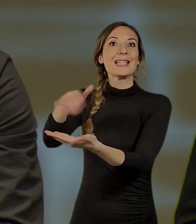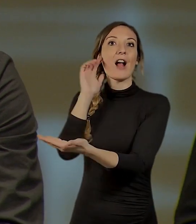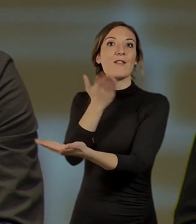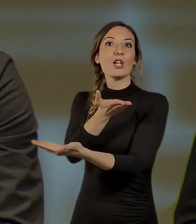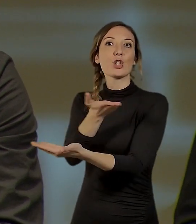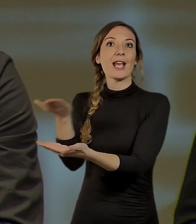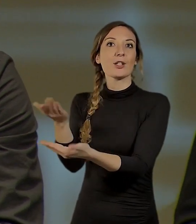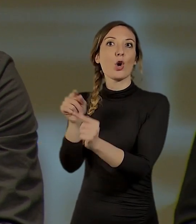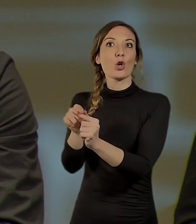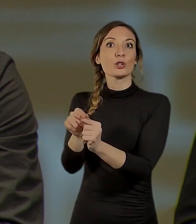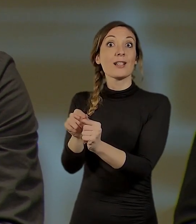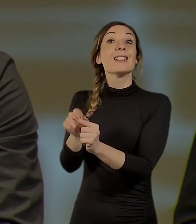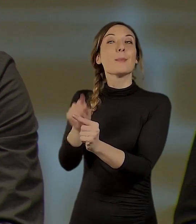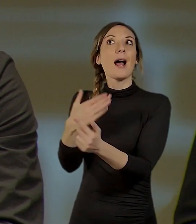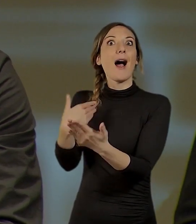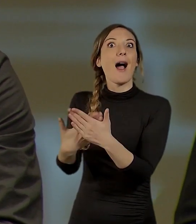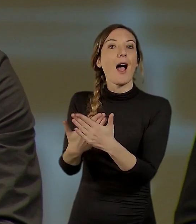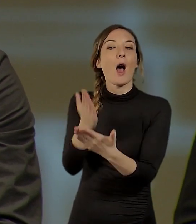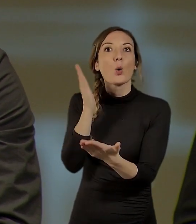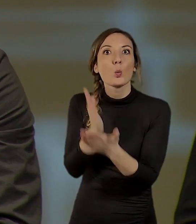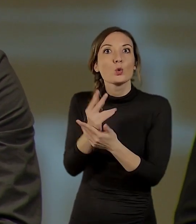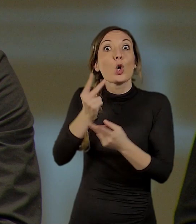It was quite different from the first round.